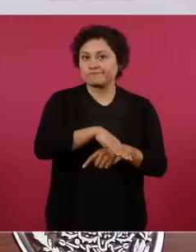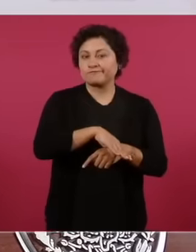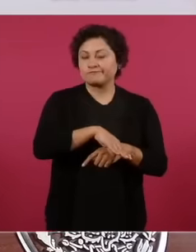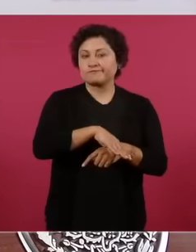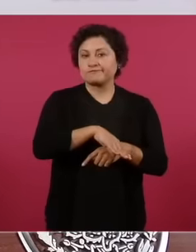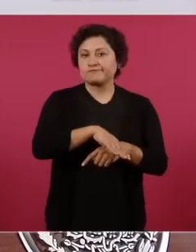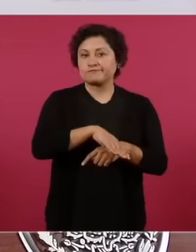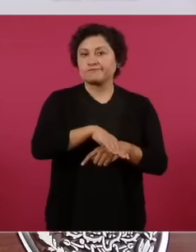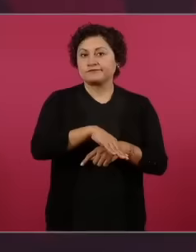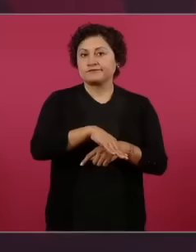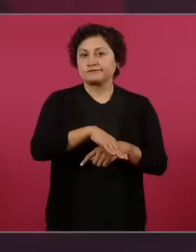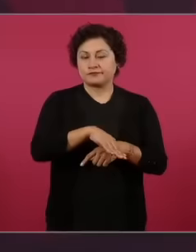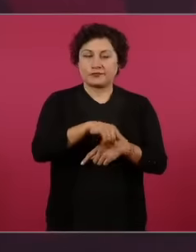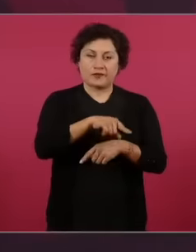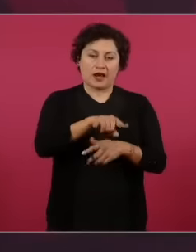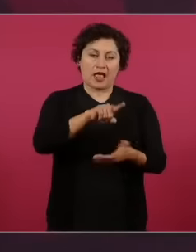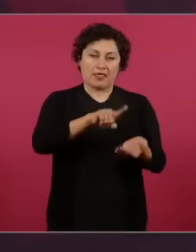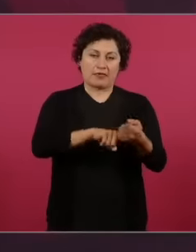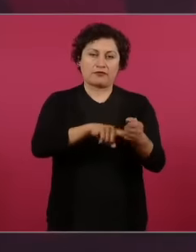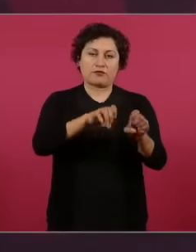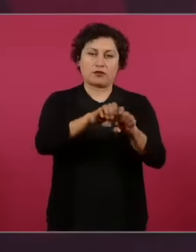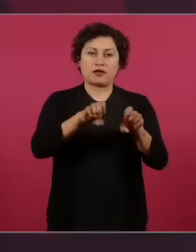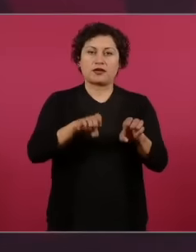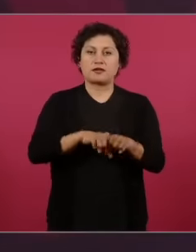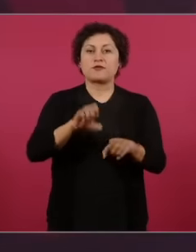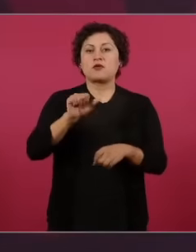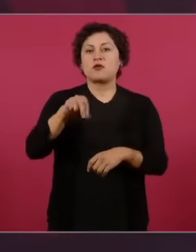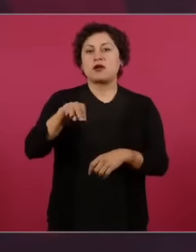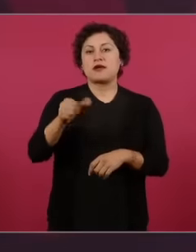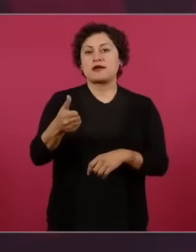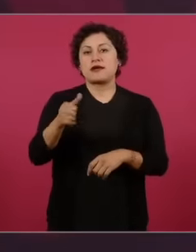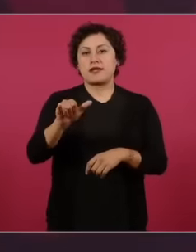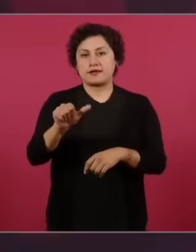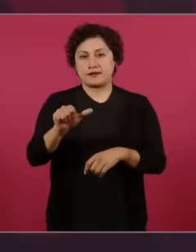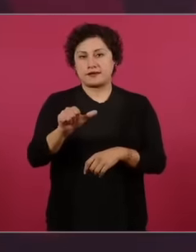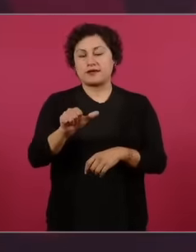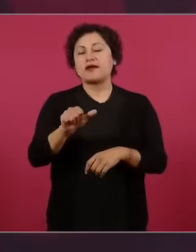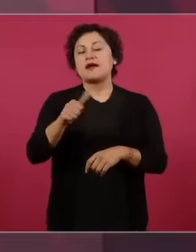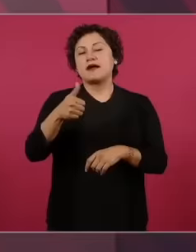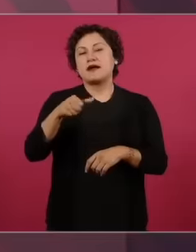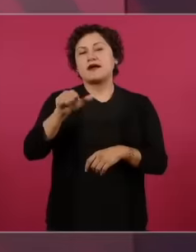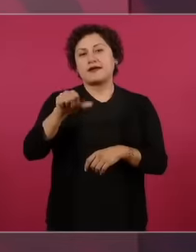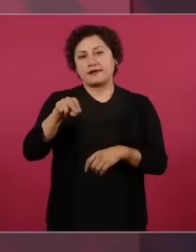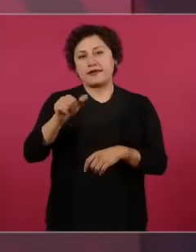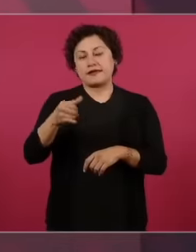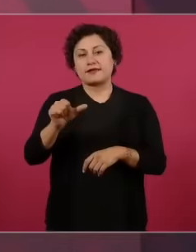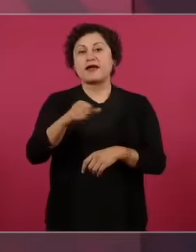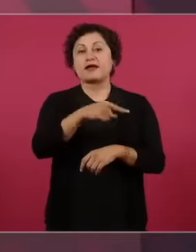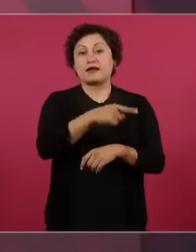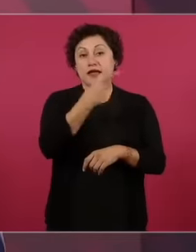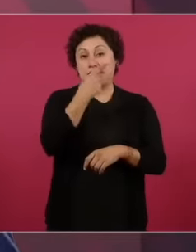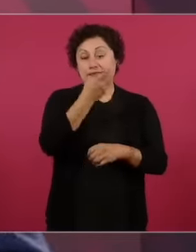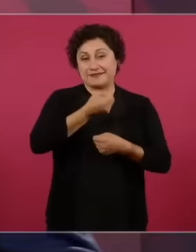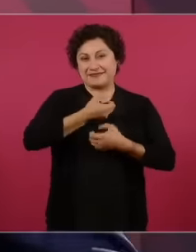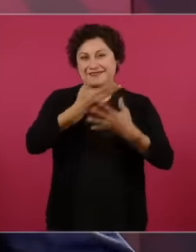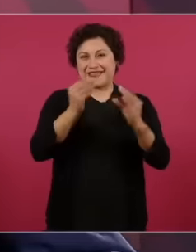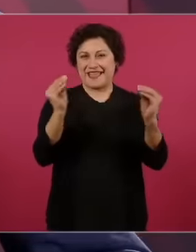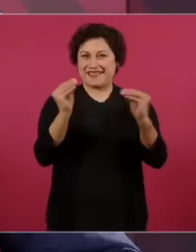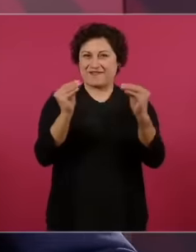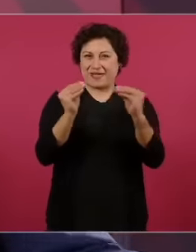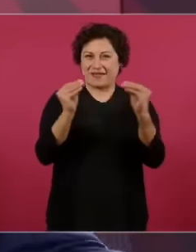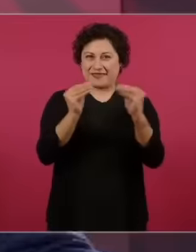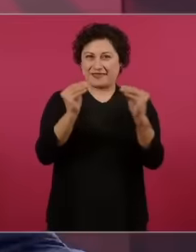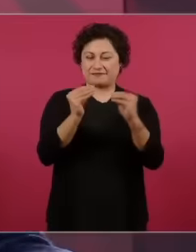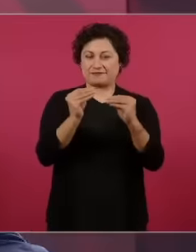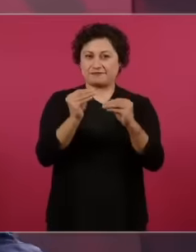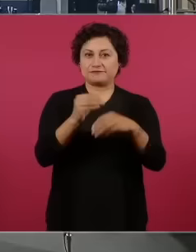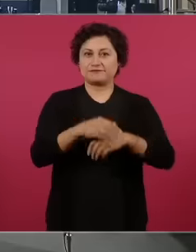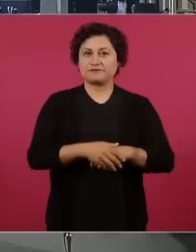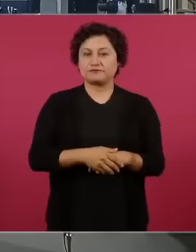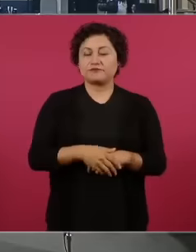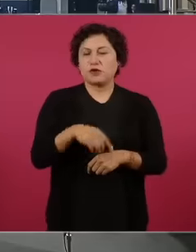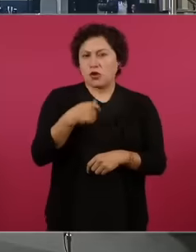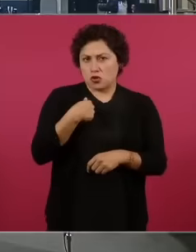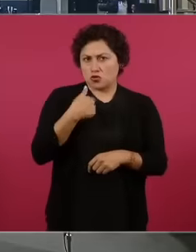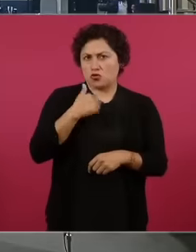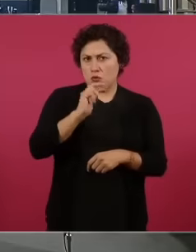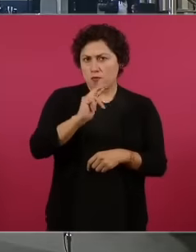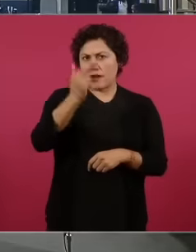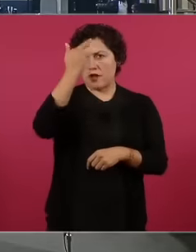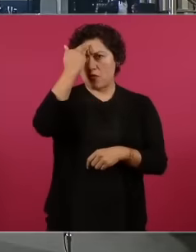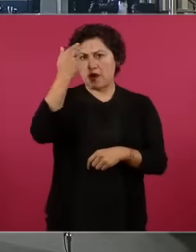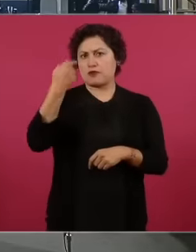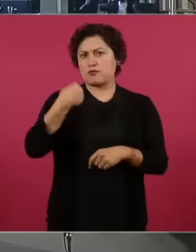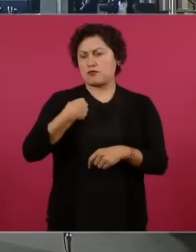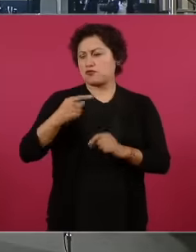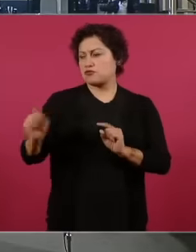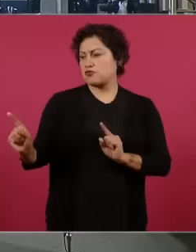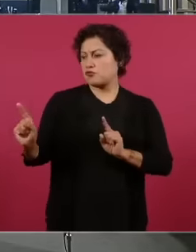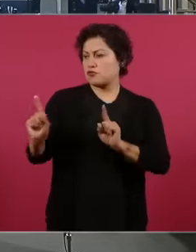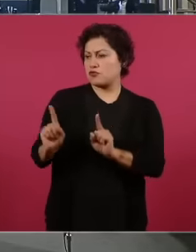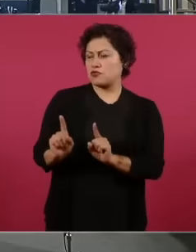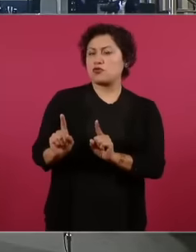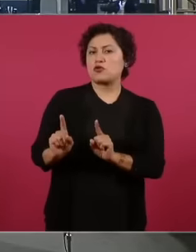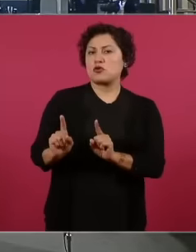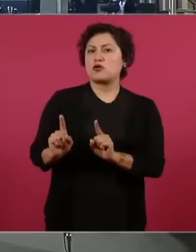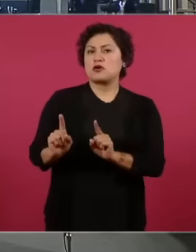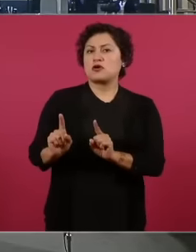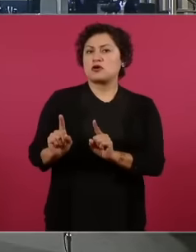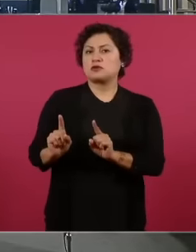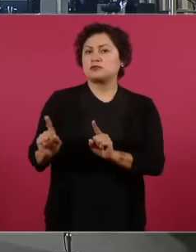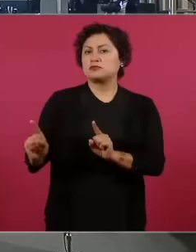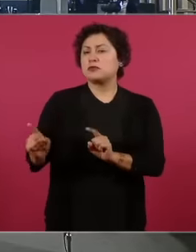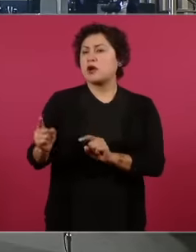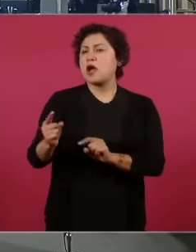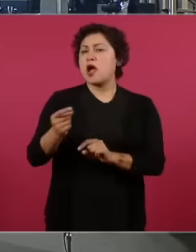Anaya says in a debate I had here next to me we had the microphones turned off but